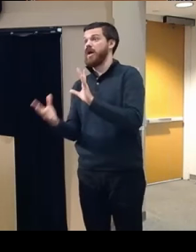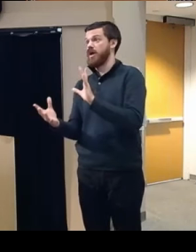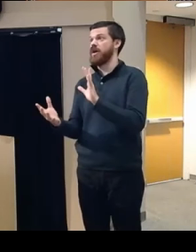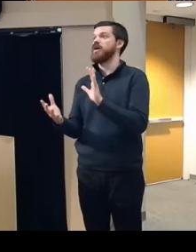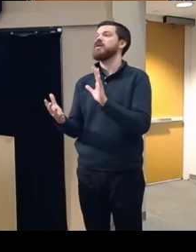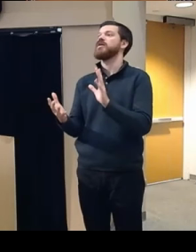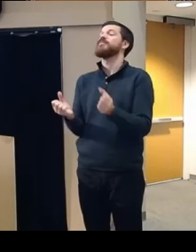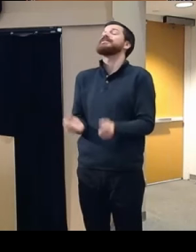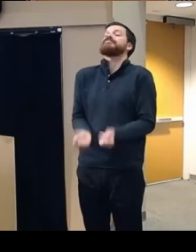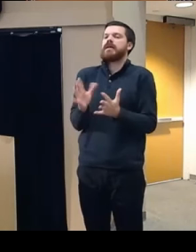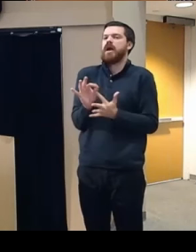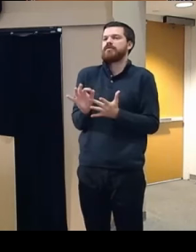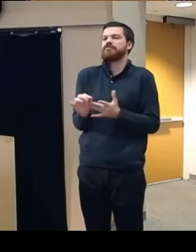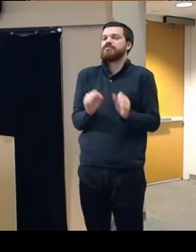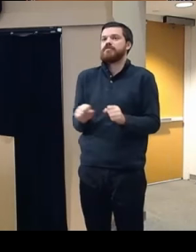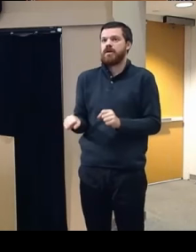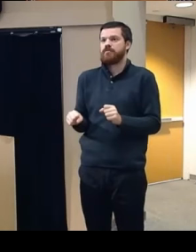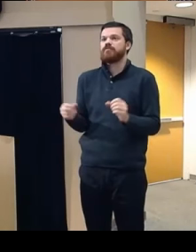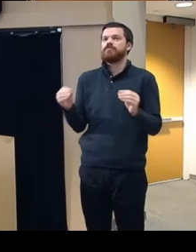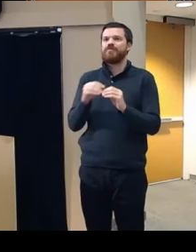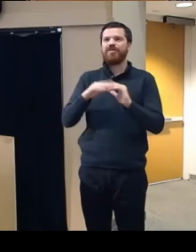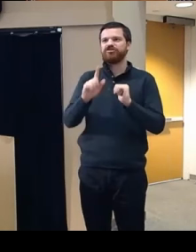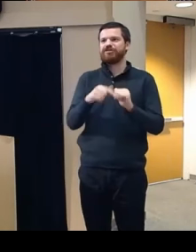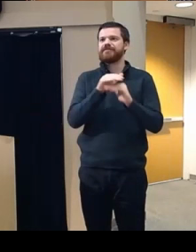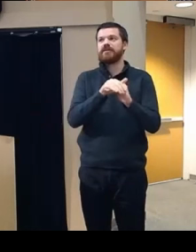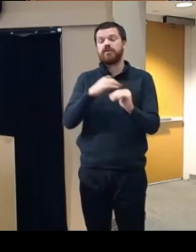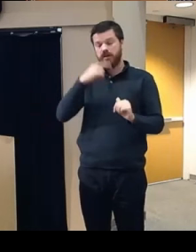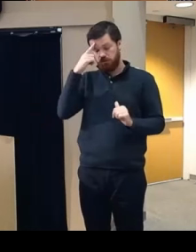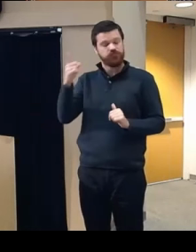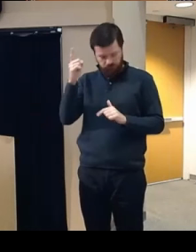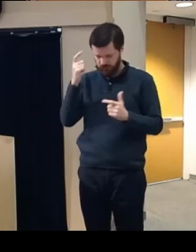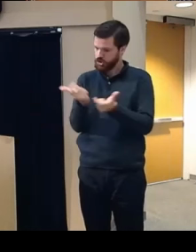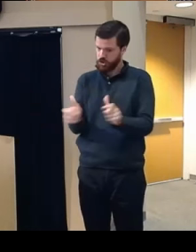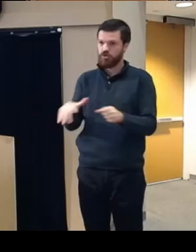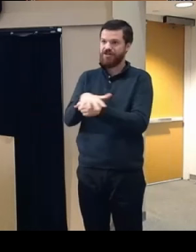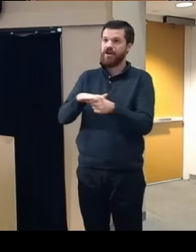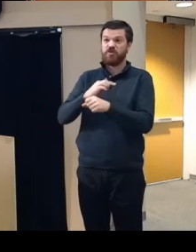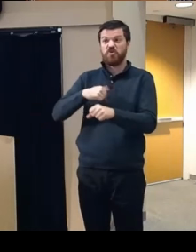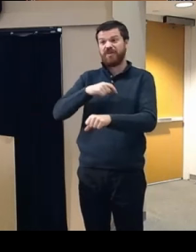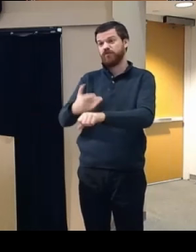options as we can in languages other than English I think that is a huge area for growth um and